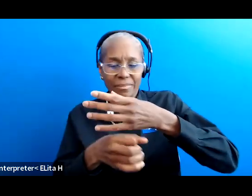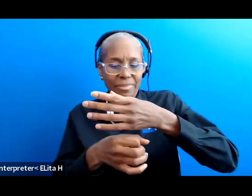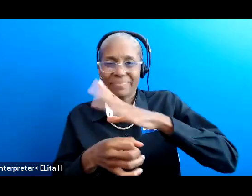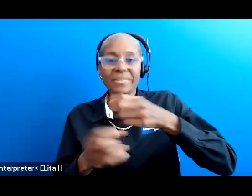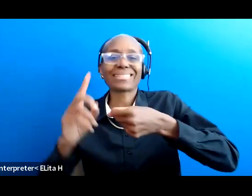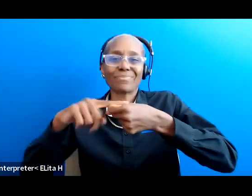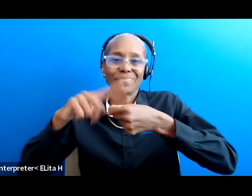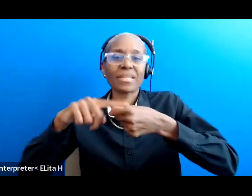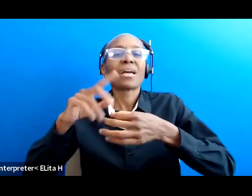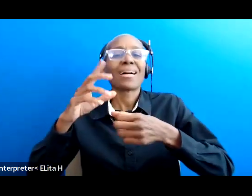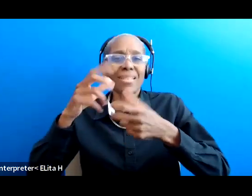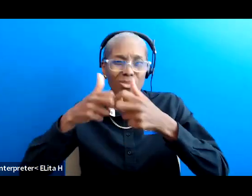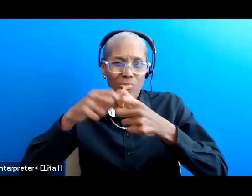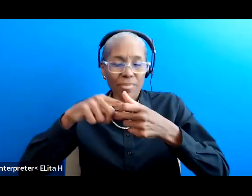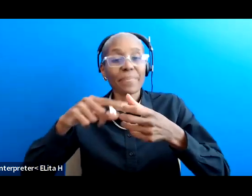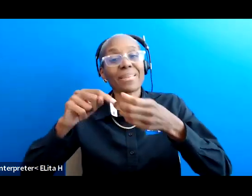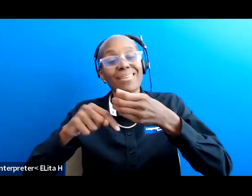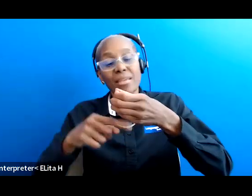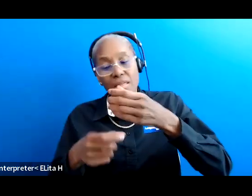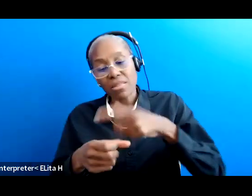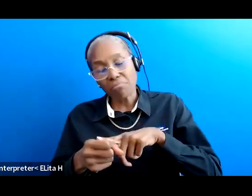The external sphincter is usually under control of our brains.